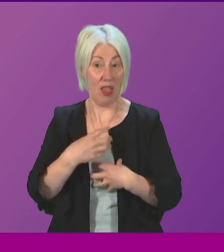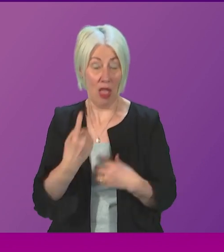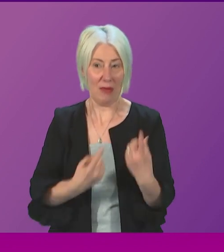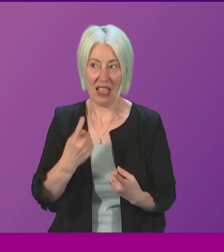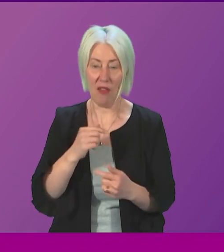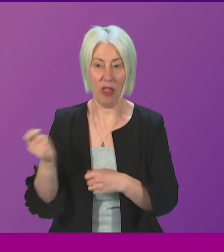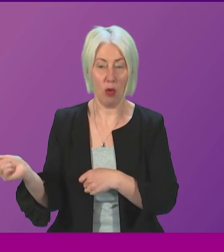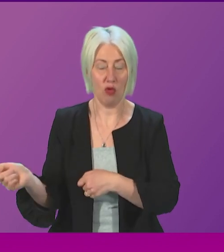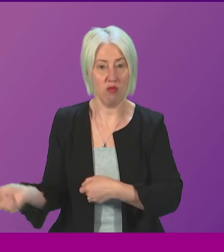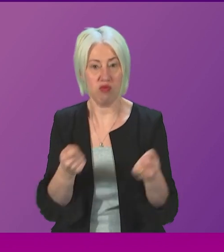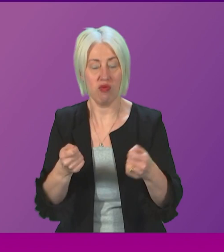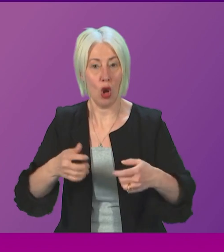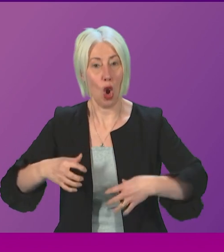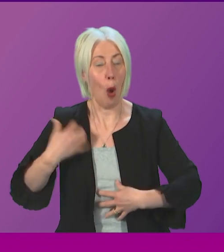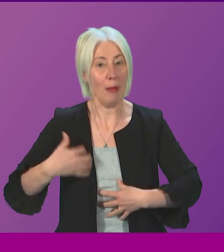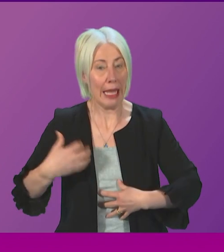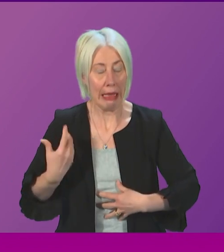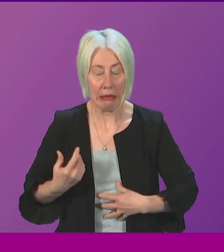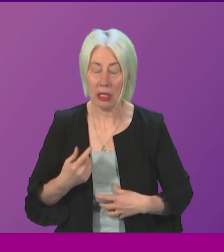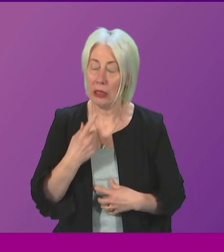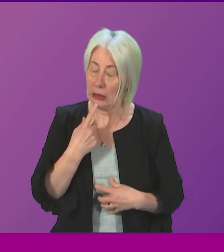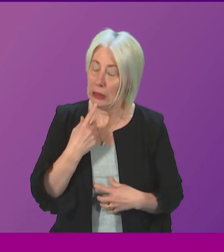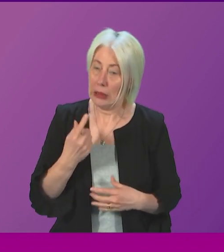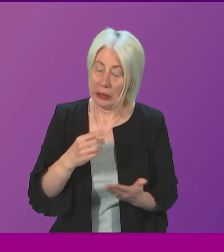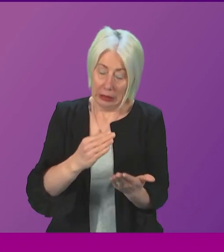At paragraph 5.8, the report notes: